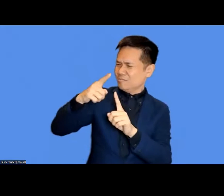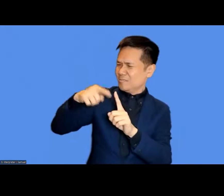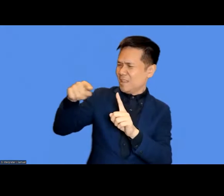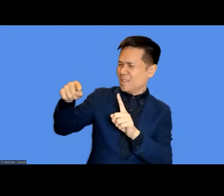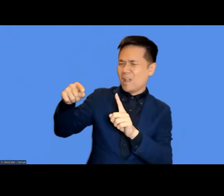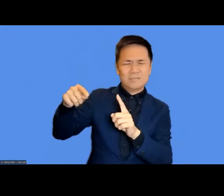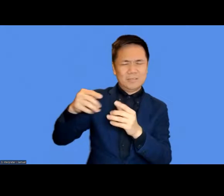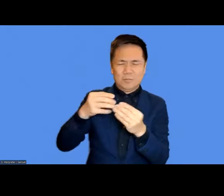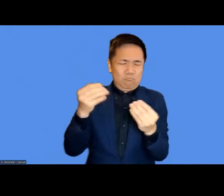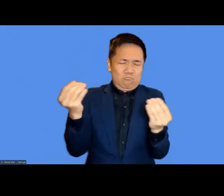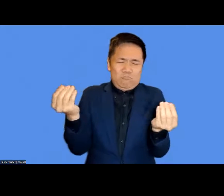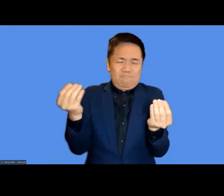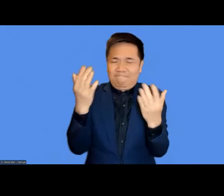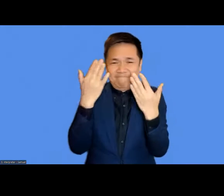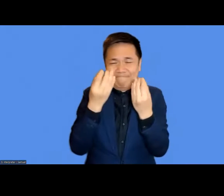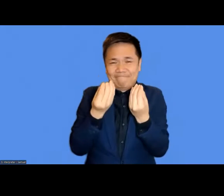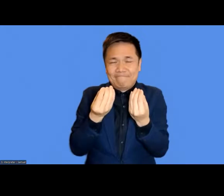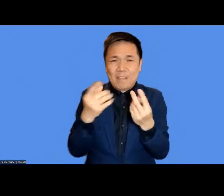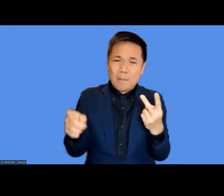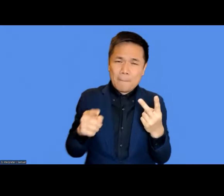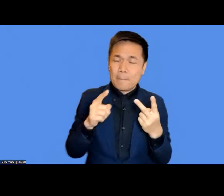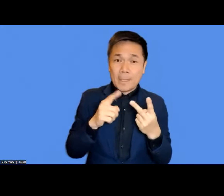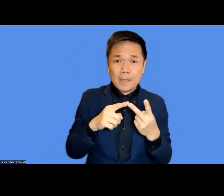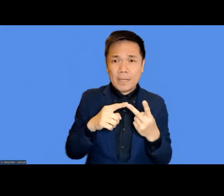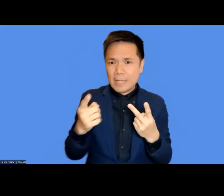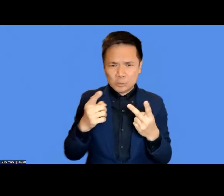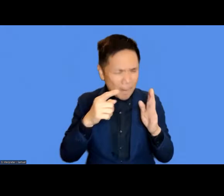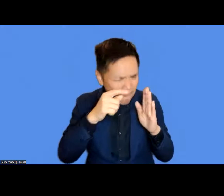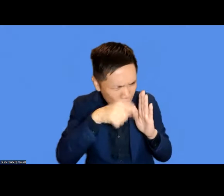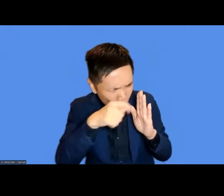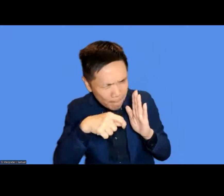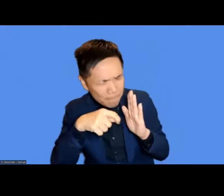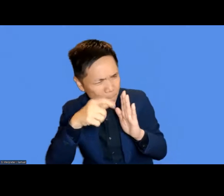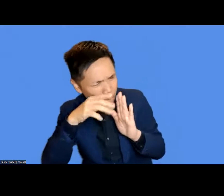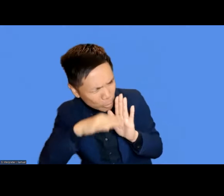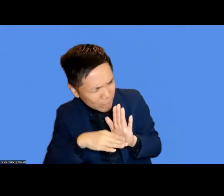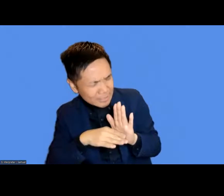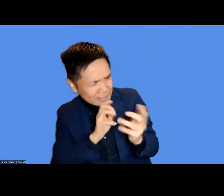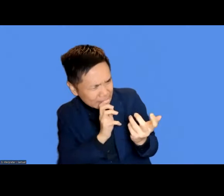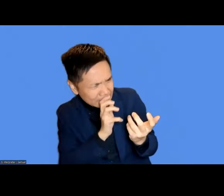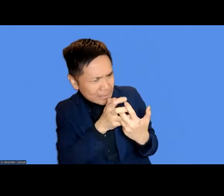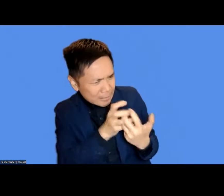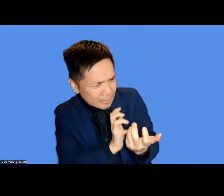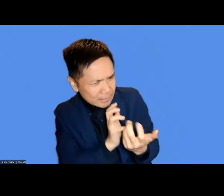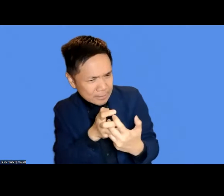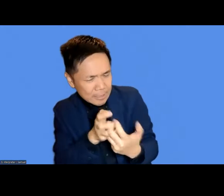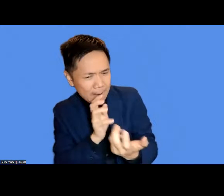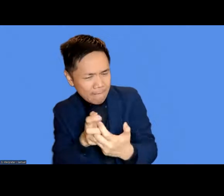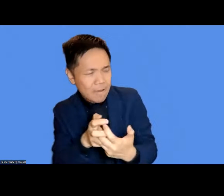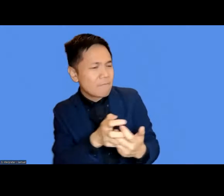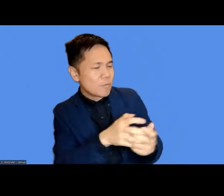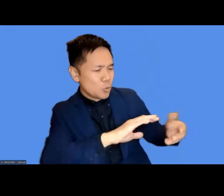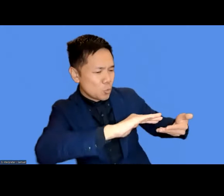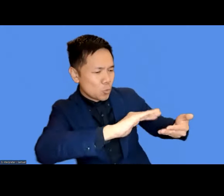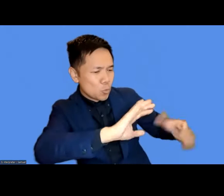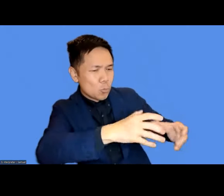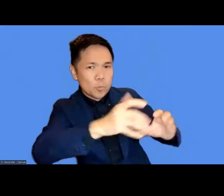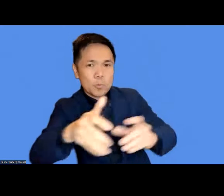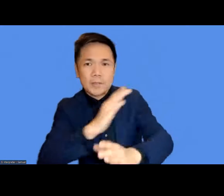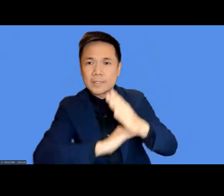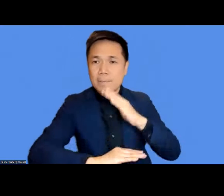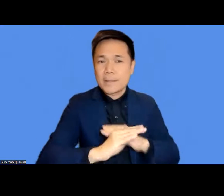or design, design programs and projects that can serve the needs of persons with disabilities.